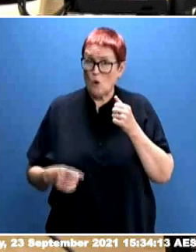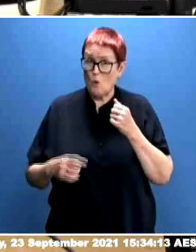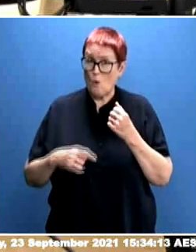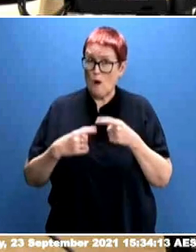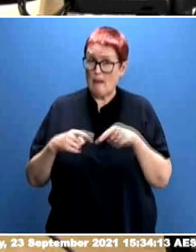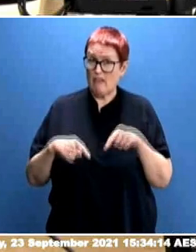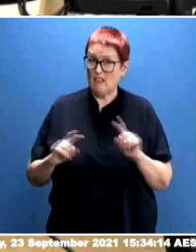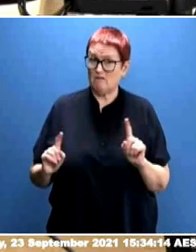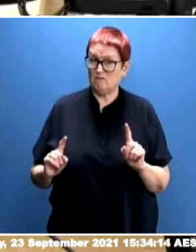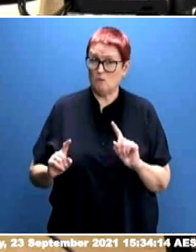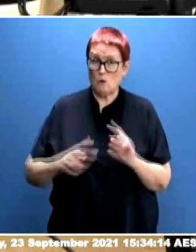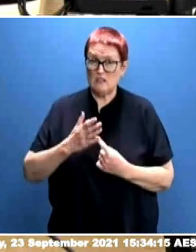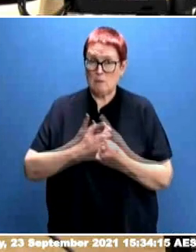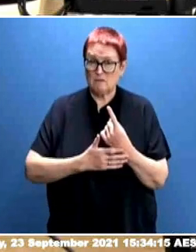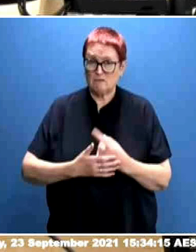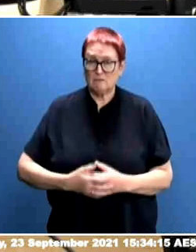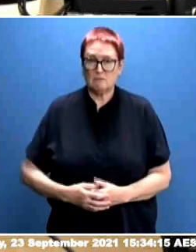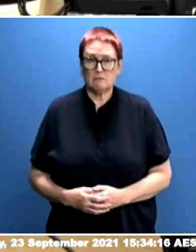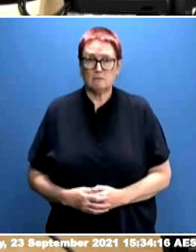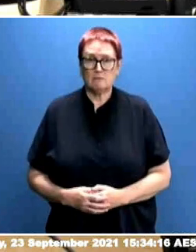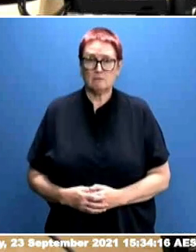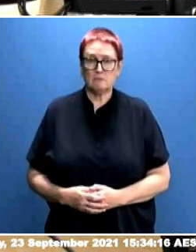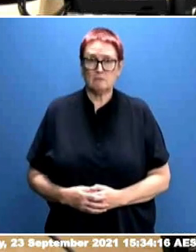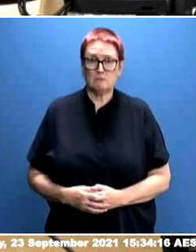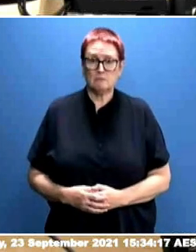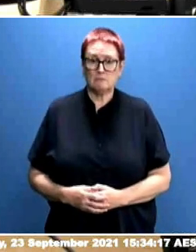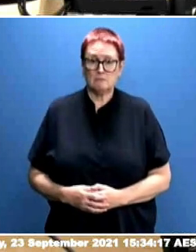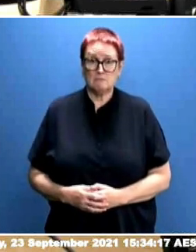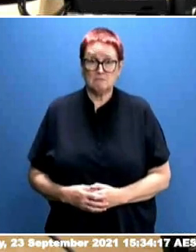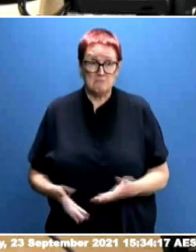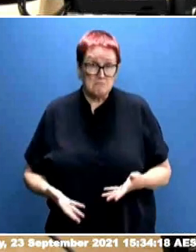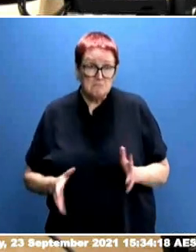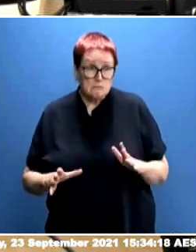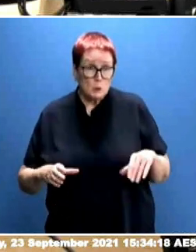what may be happening to incorporate that, or willingness to incorporate that?